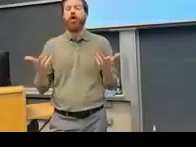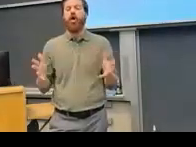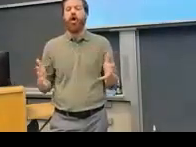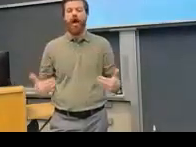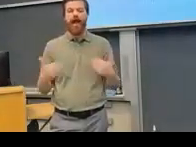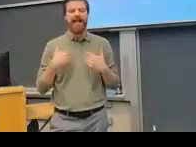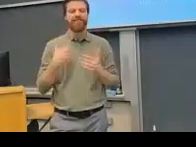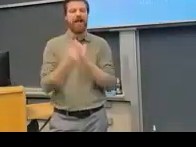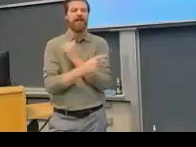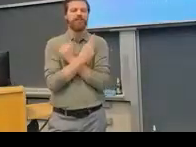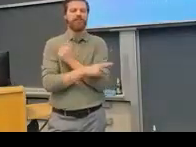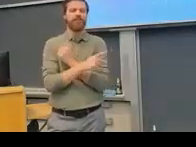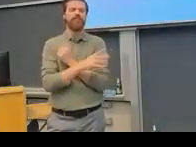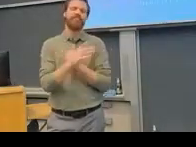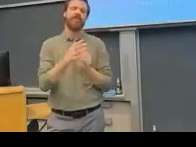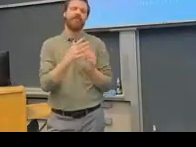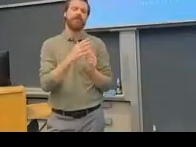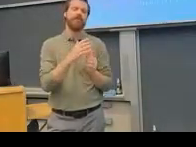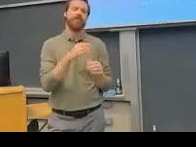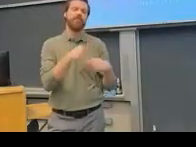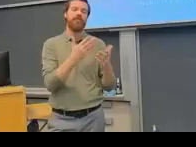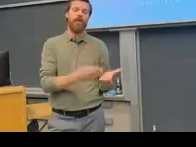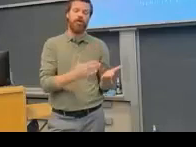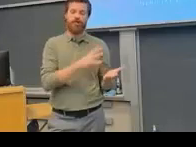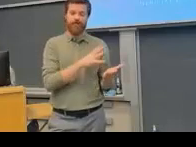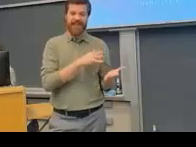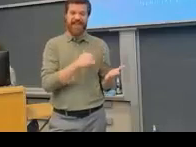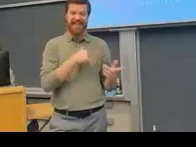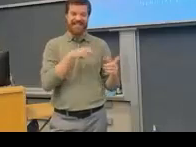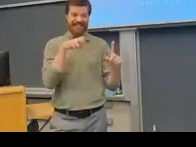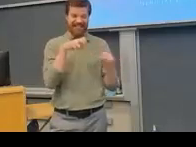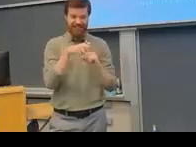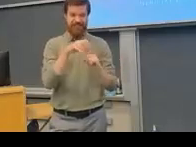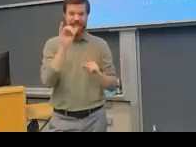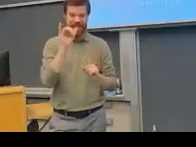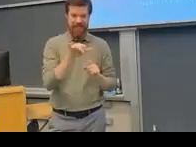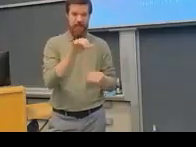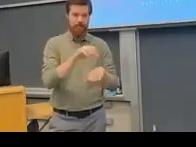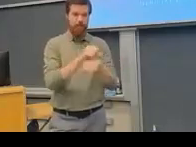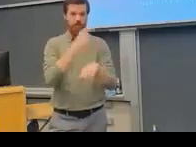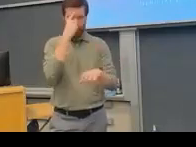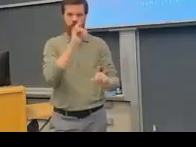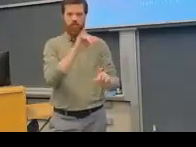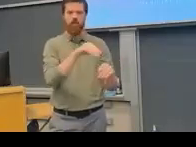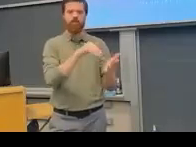provider so I will uh get them their appointment for that provider um the unique thing about strong